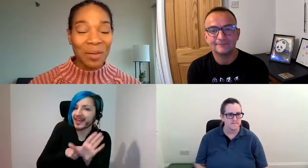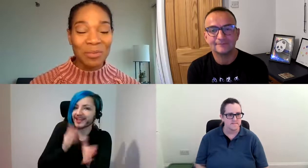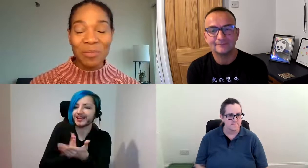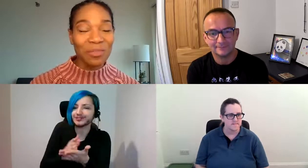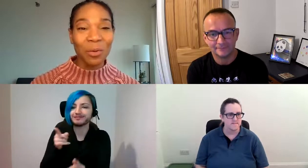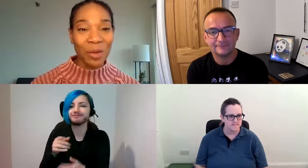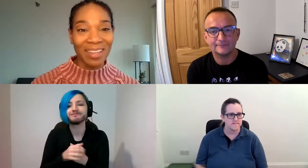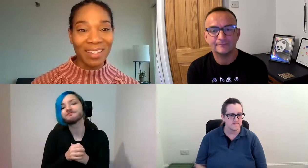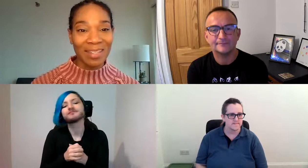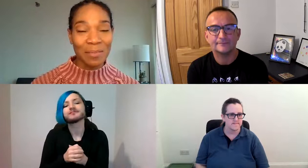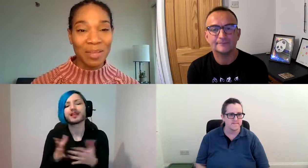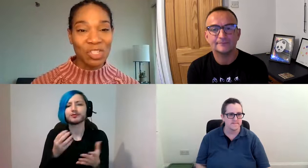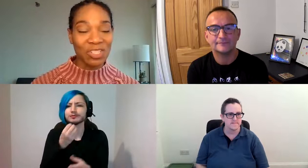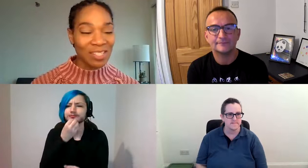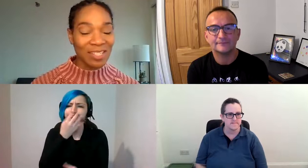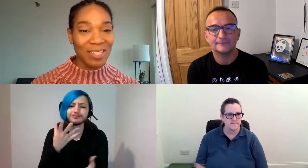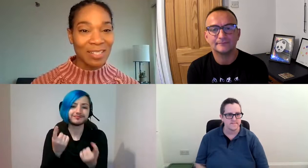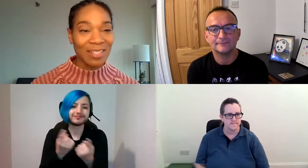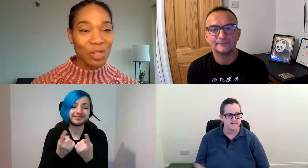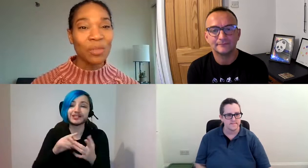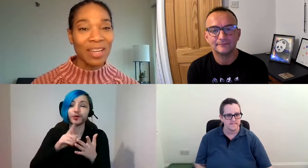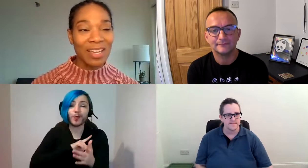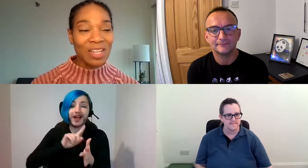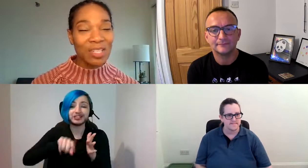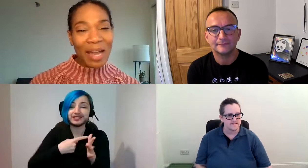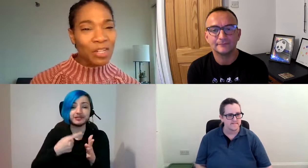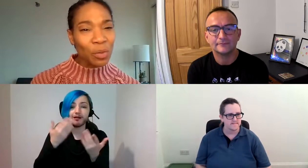Saying that I want to say that I learned in